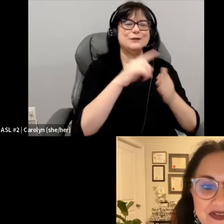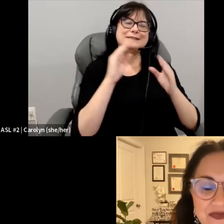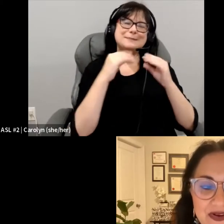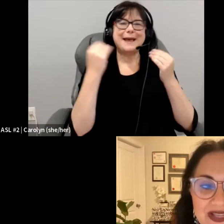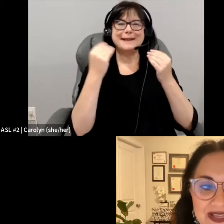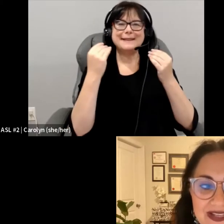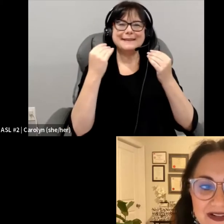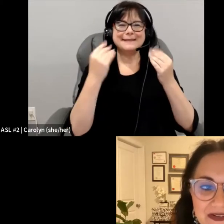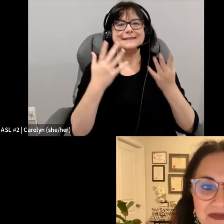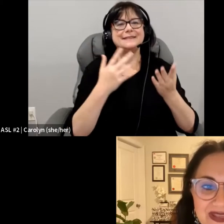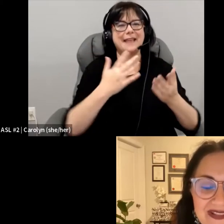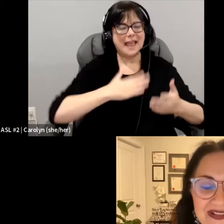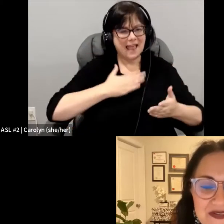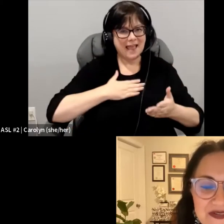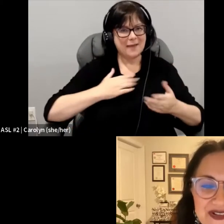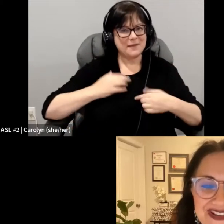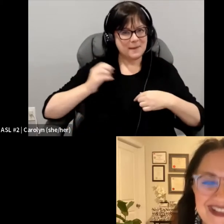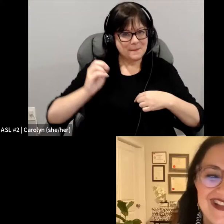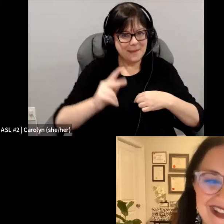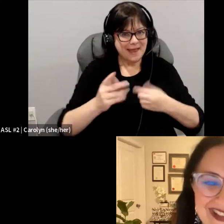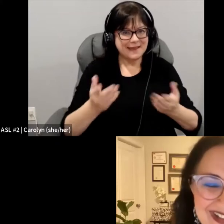THANK YOU FOR INCLUDING ME IN THIS REUNION.